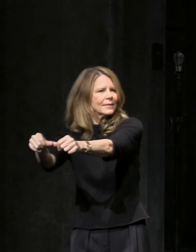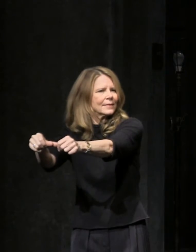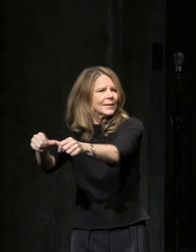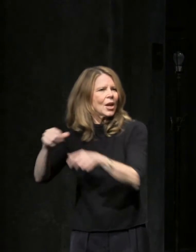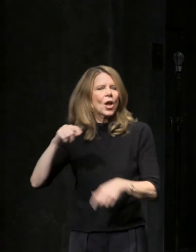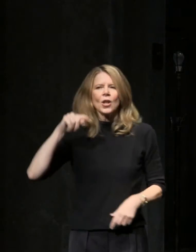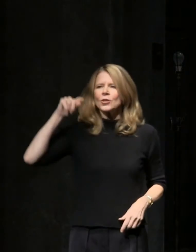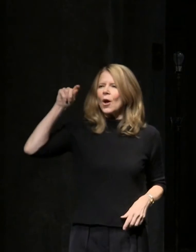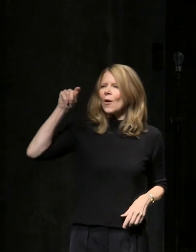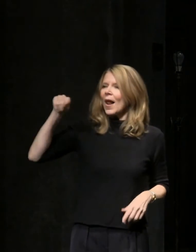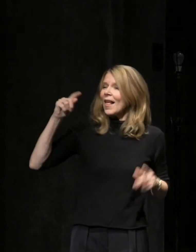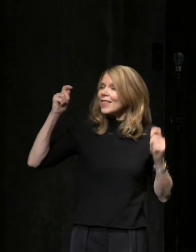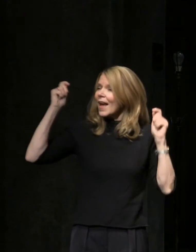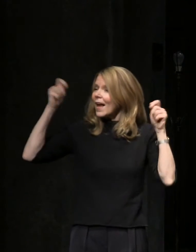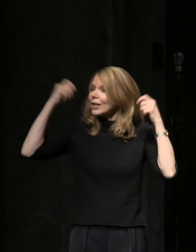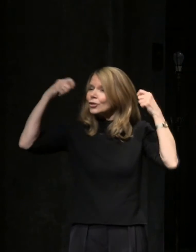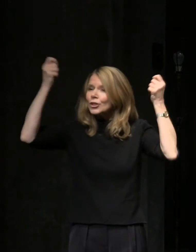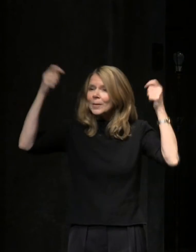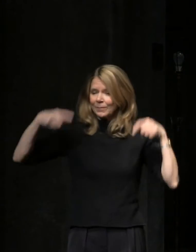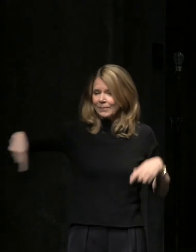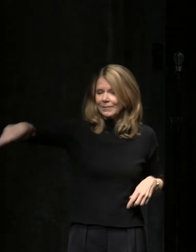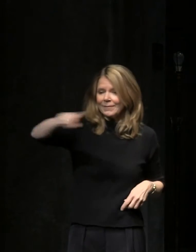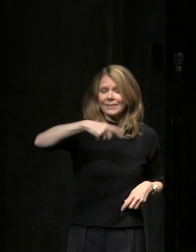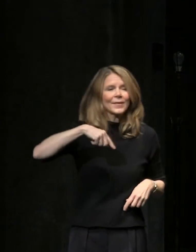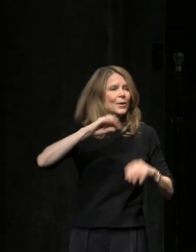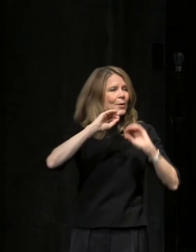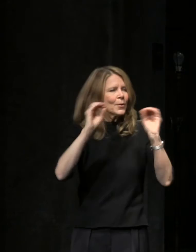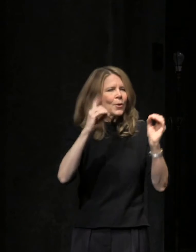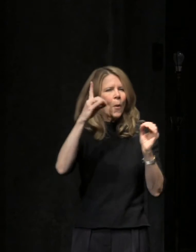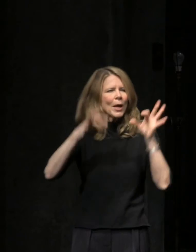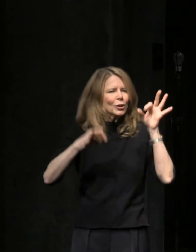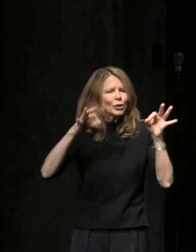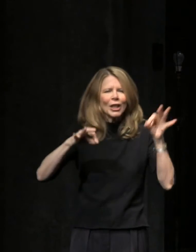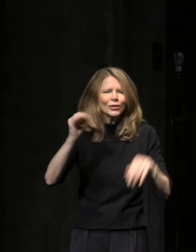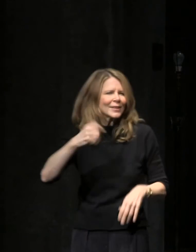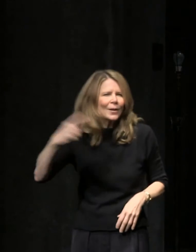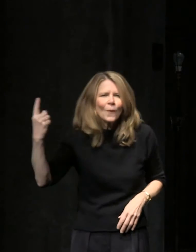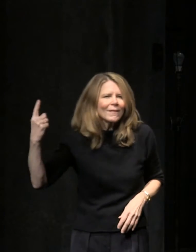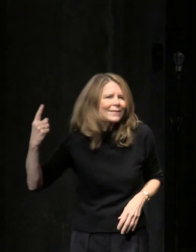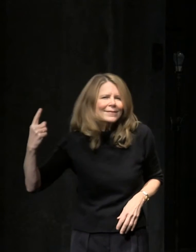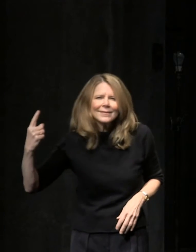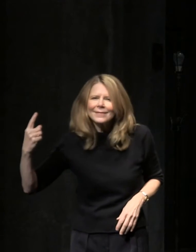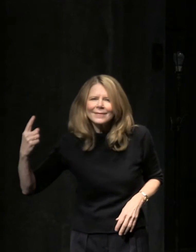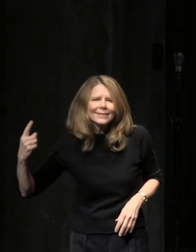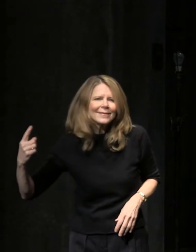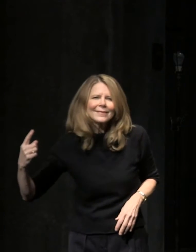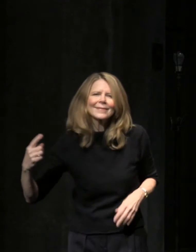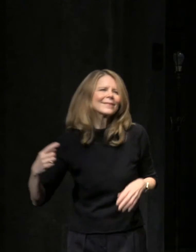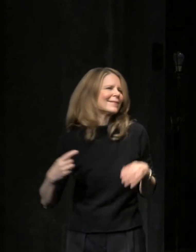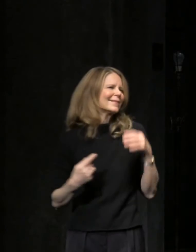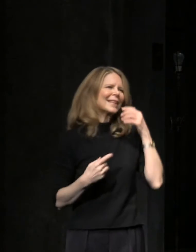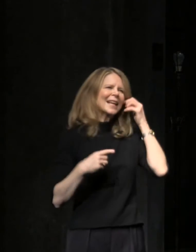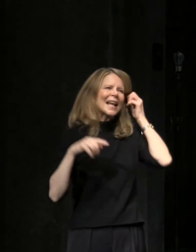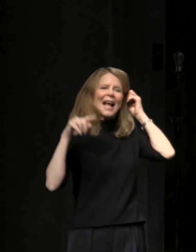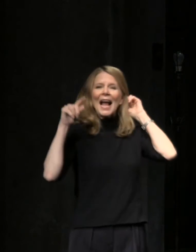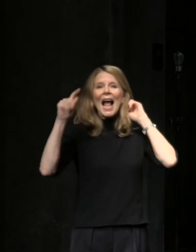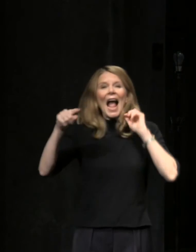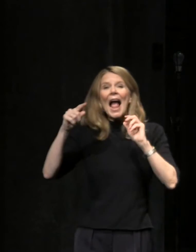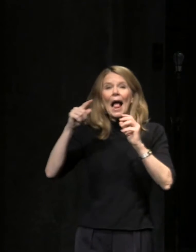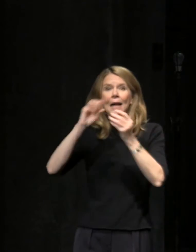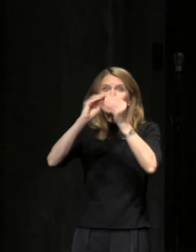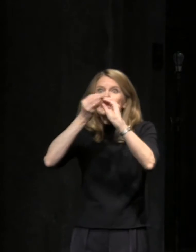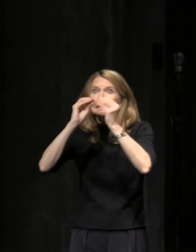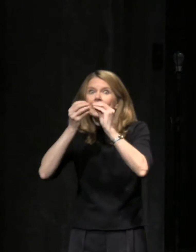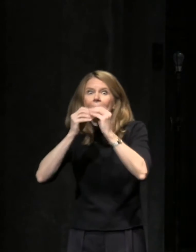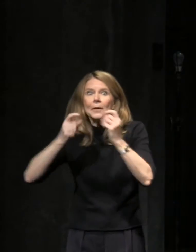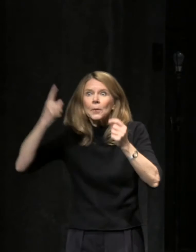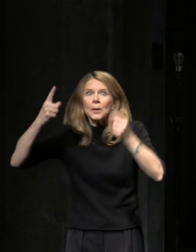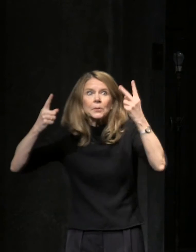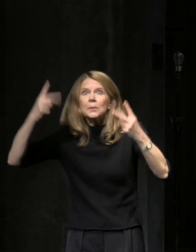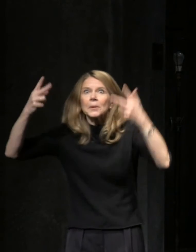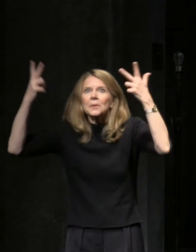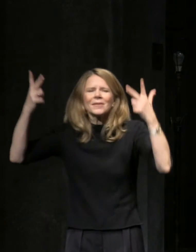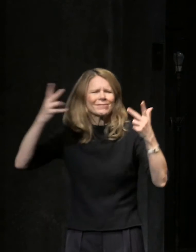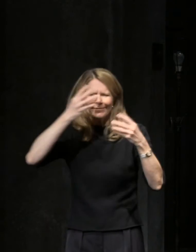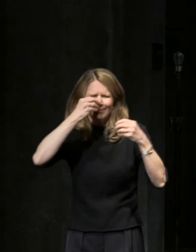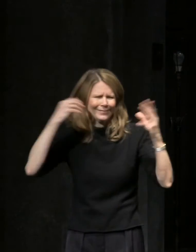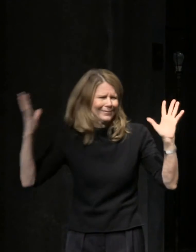that place of no judgment, in that spot where the score wasn't being kept, that 12 year